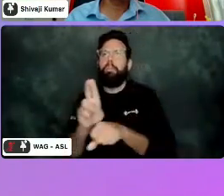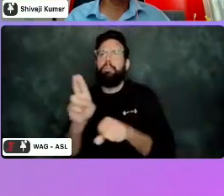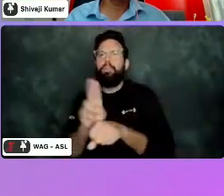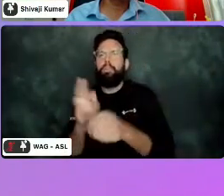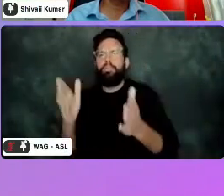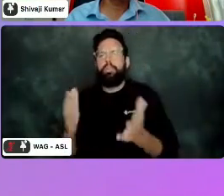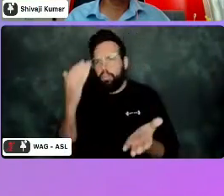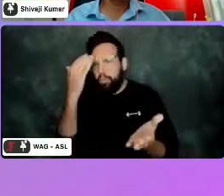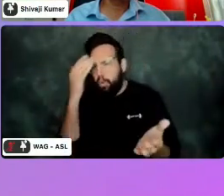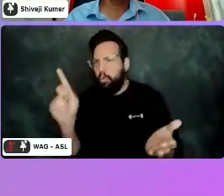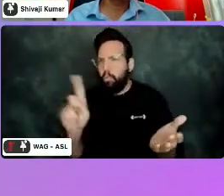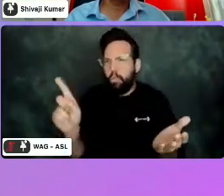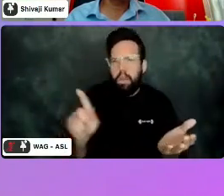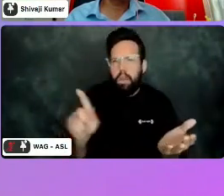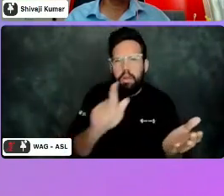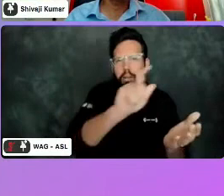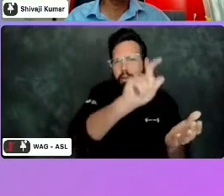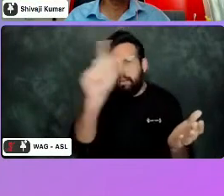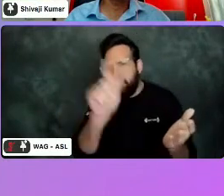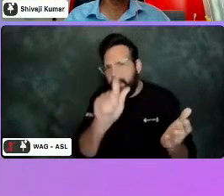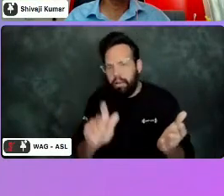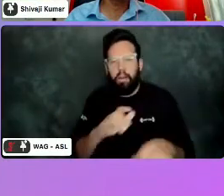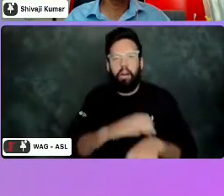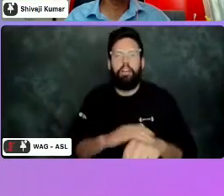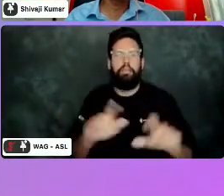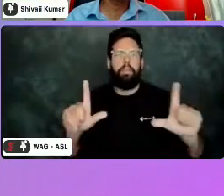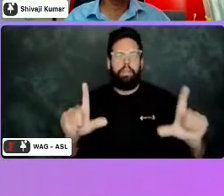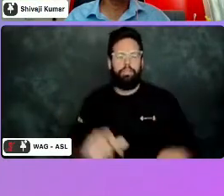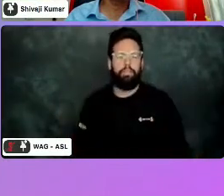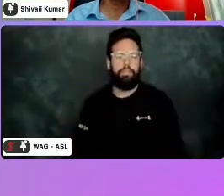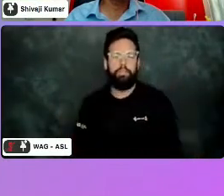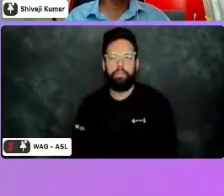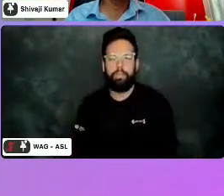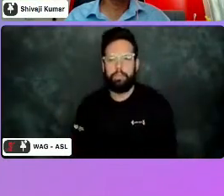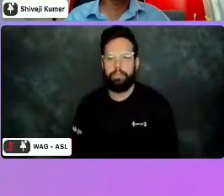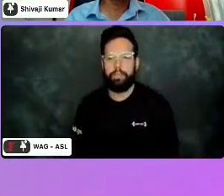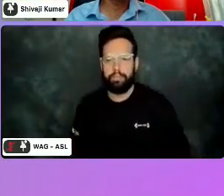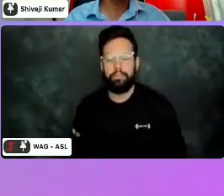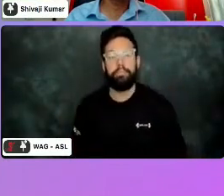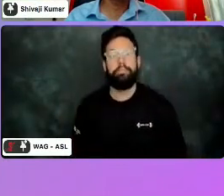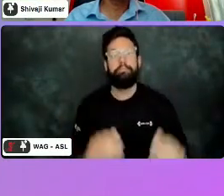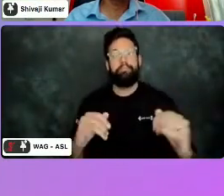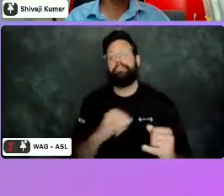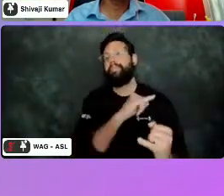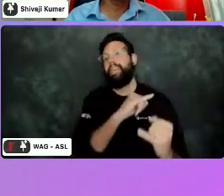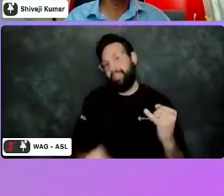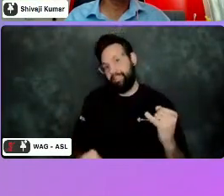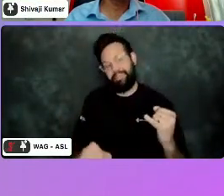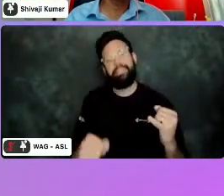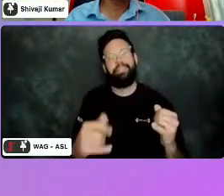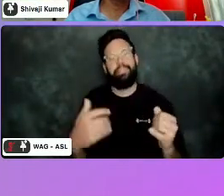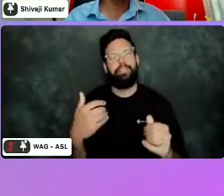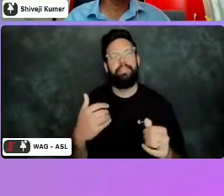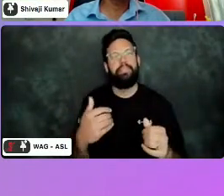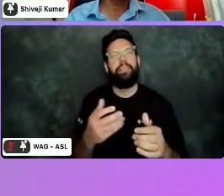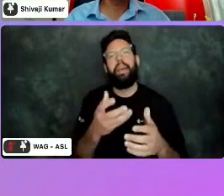we're gonna get our focus indicators back. And finally we had a missing tab stop in our keyboard tool.